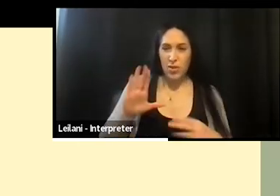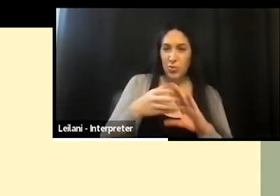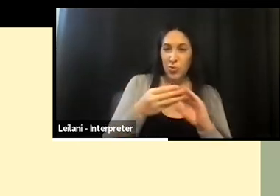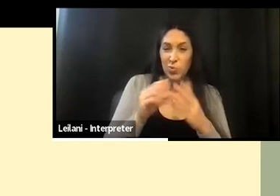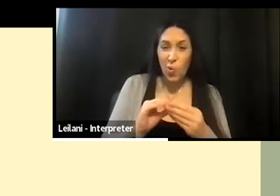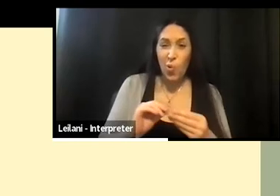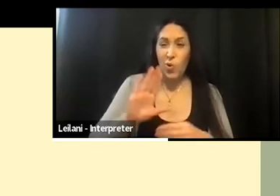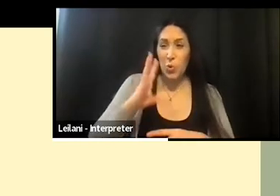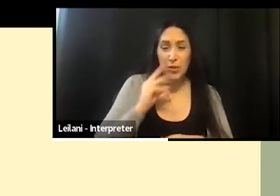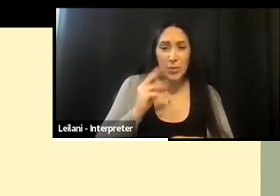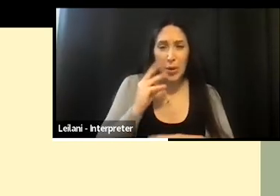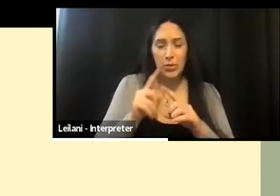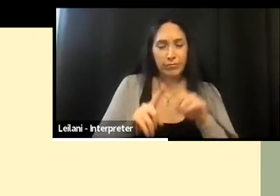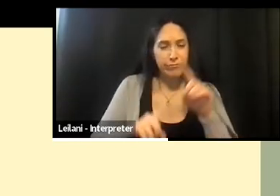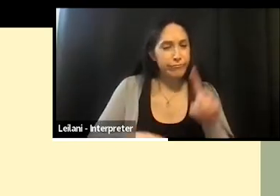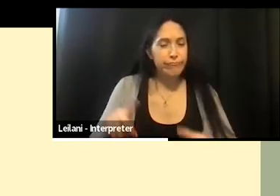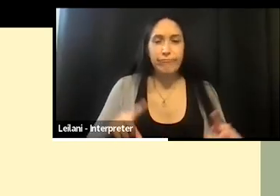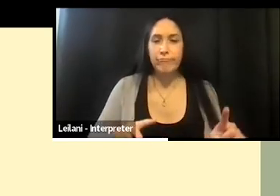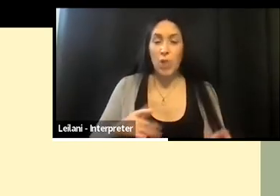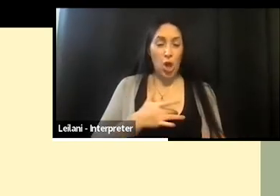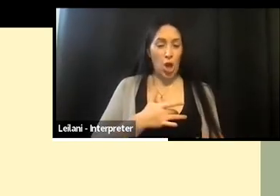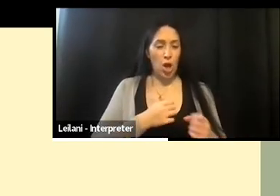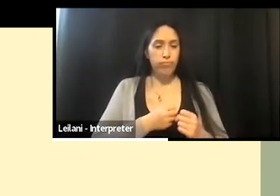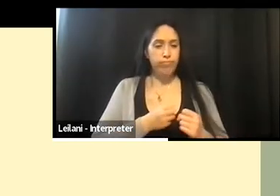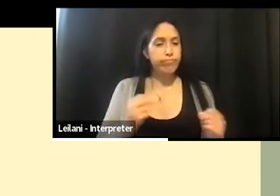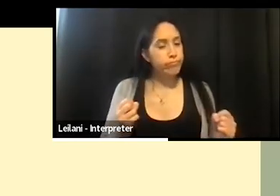We open our hearts to be present and open.